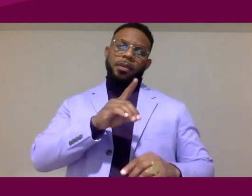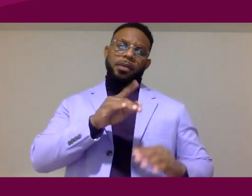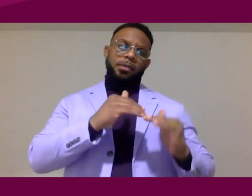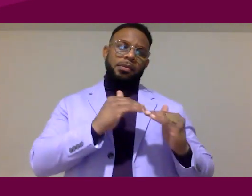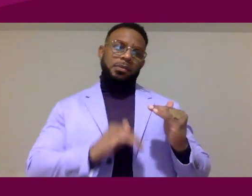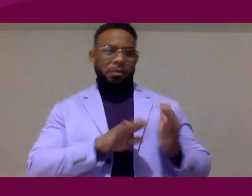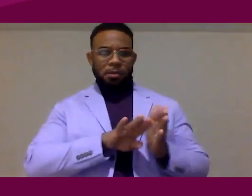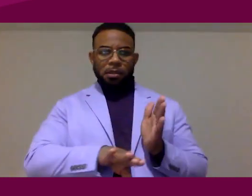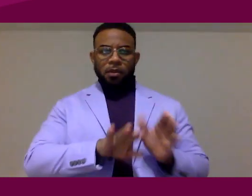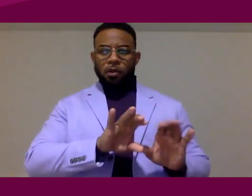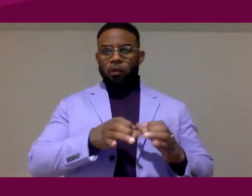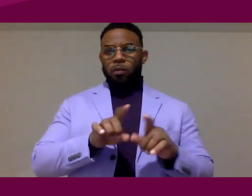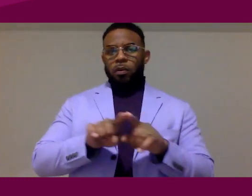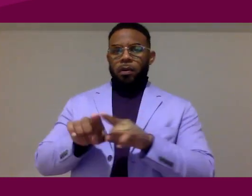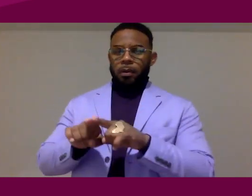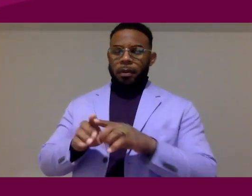groups as well.